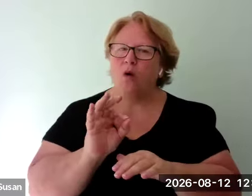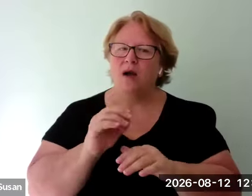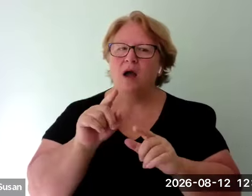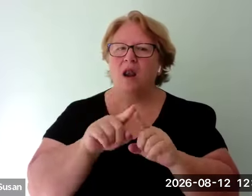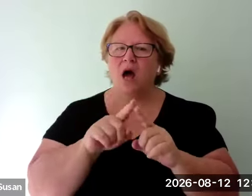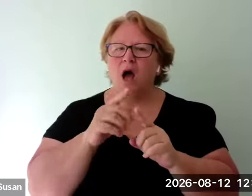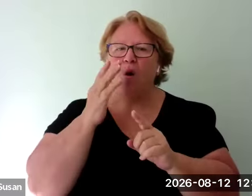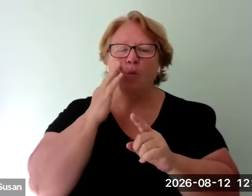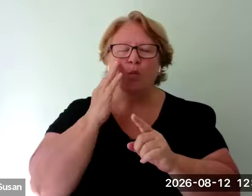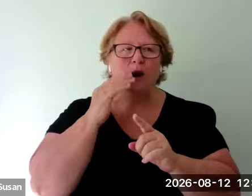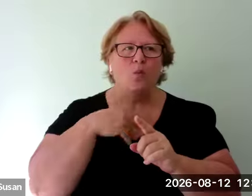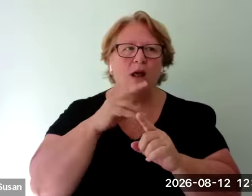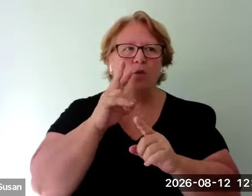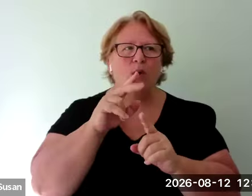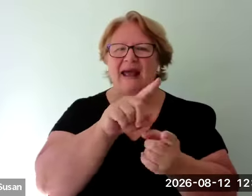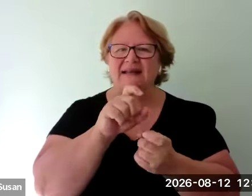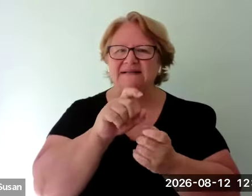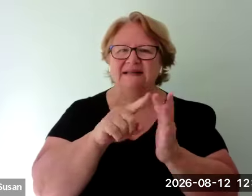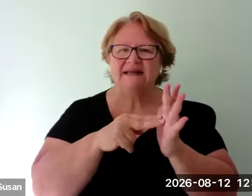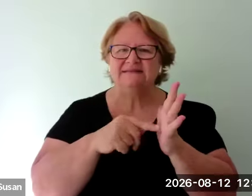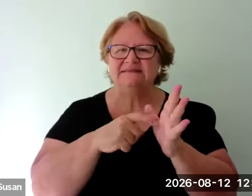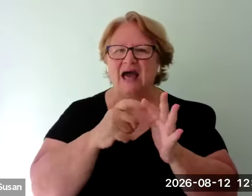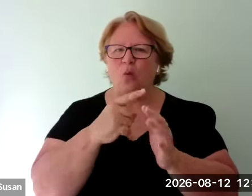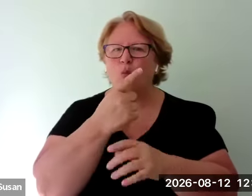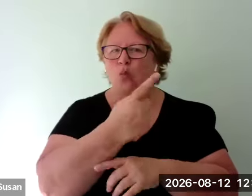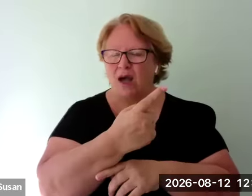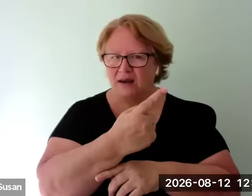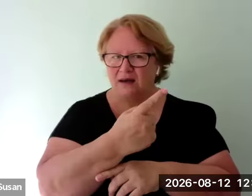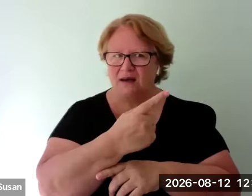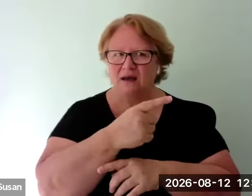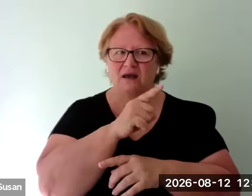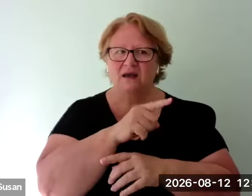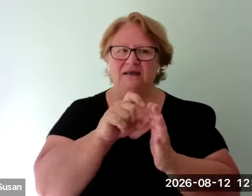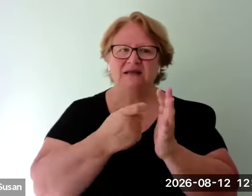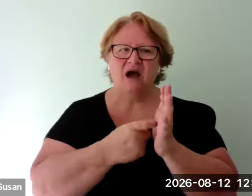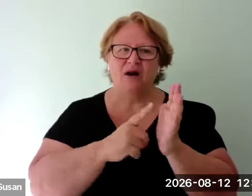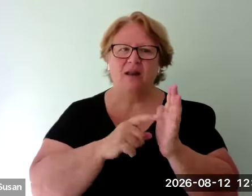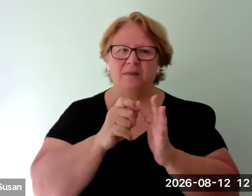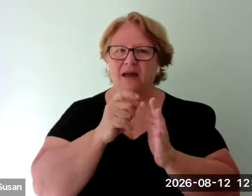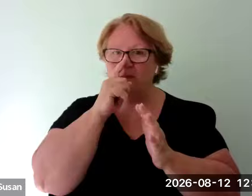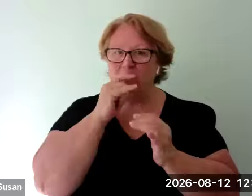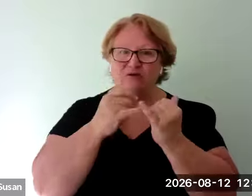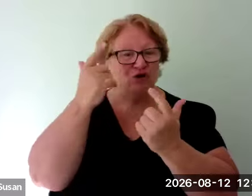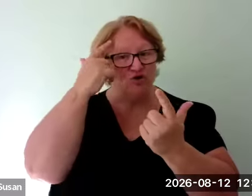through some examples but they're not all definitive. As